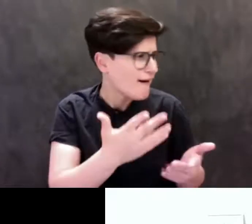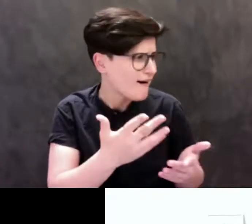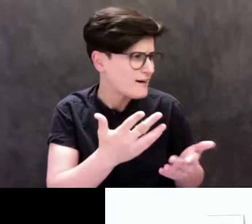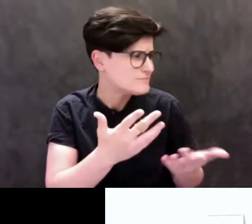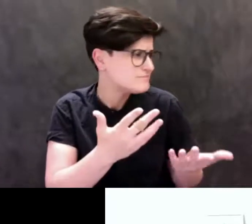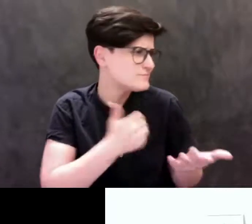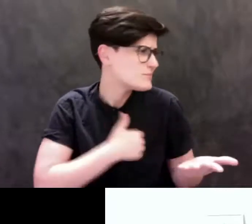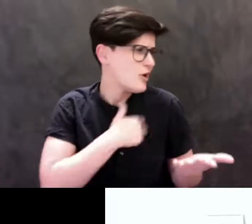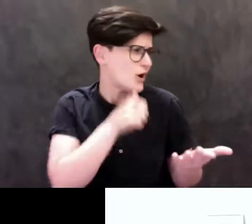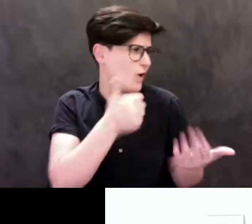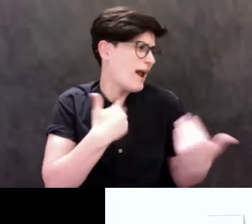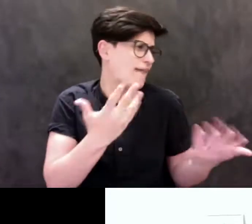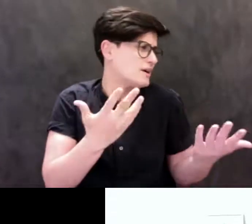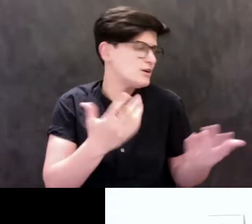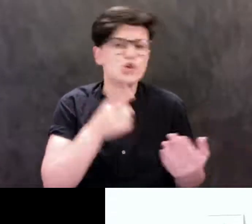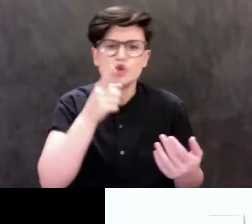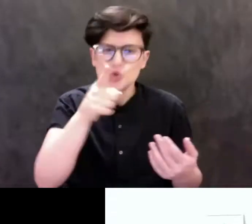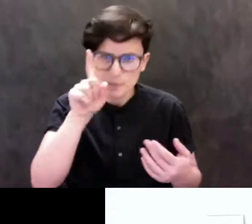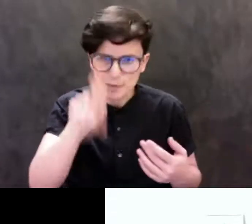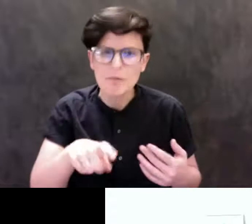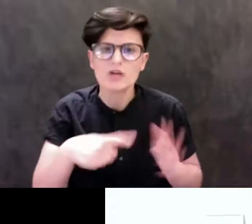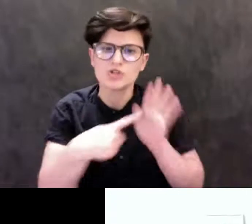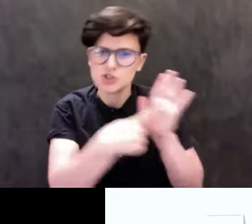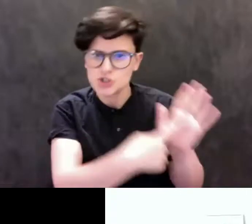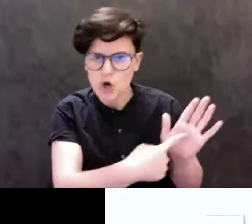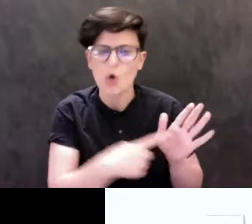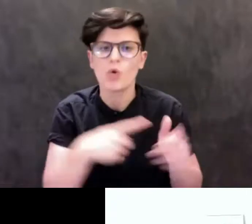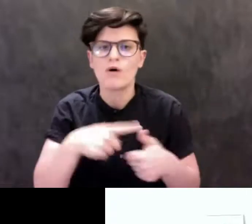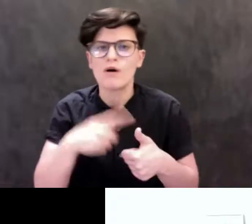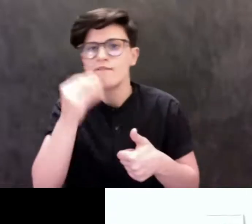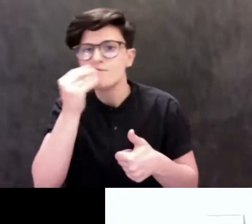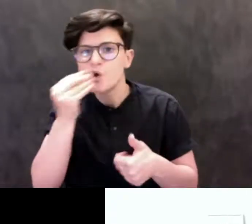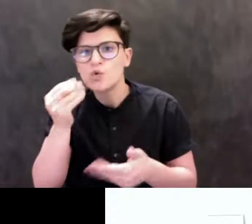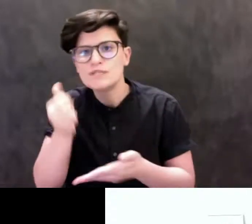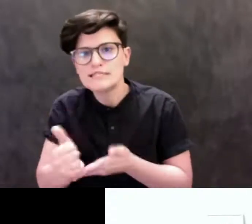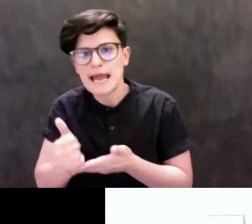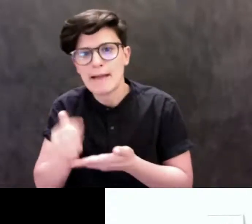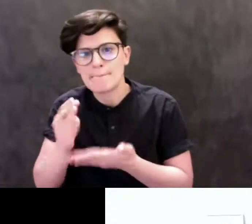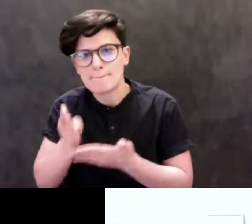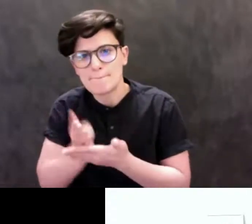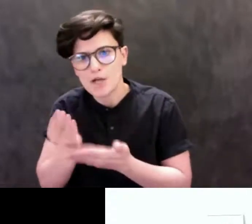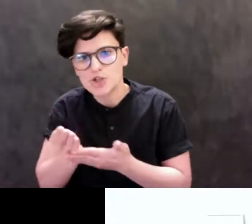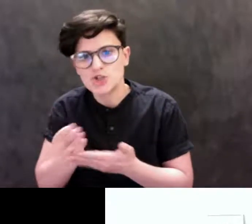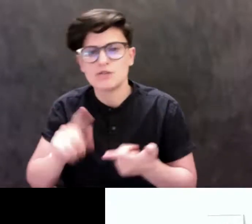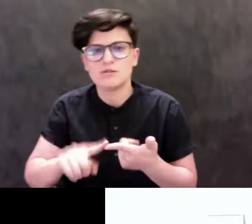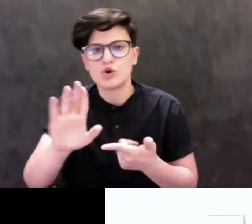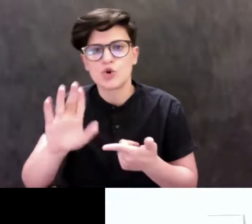It can be your food stamp budget or SSI paperwork.